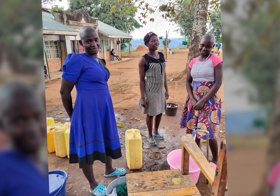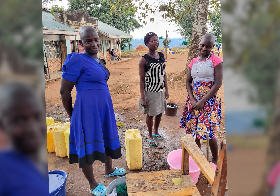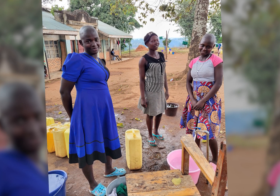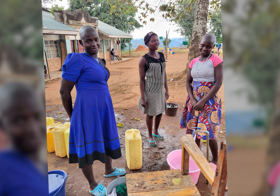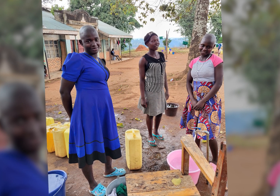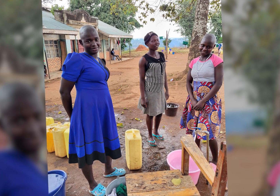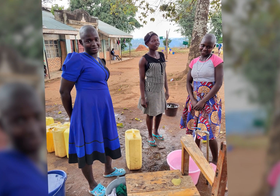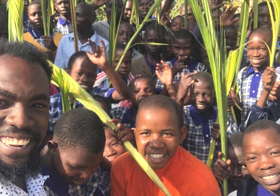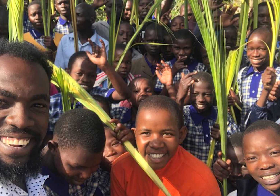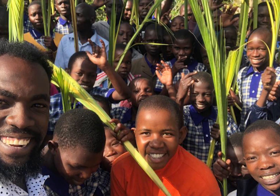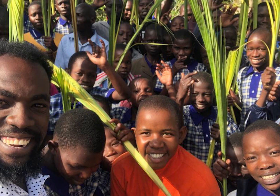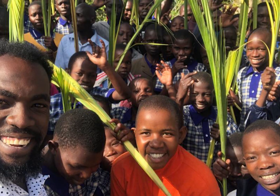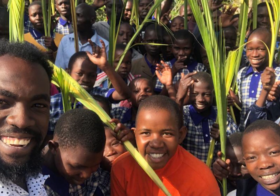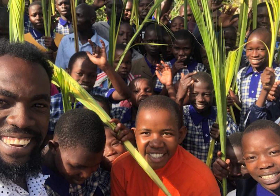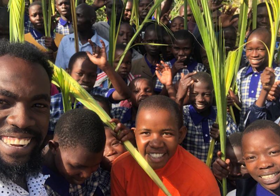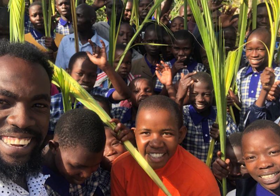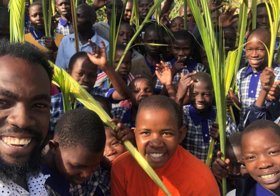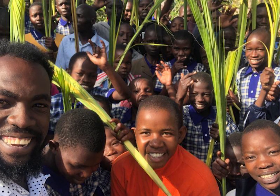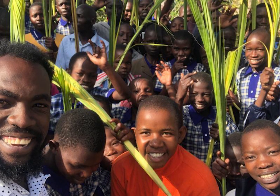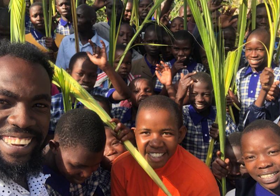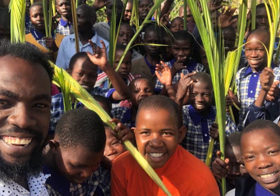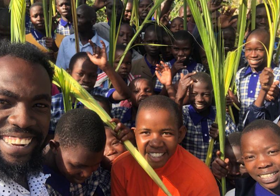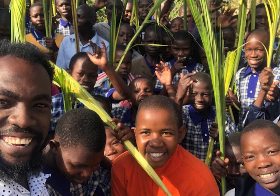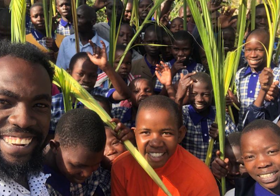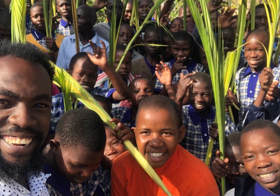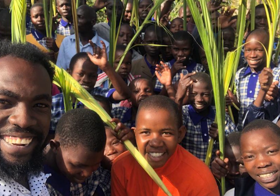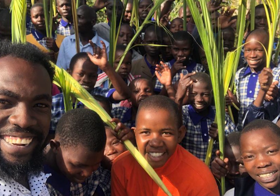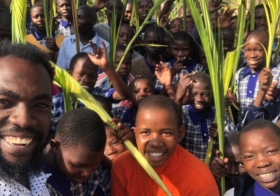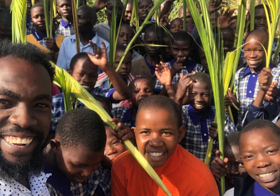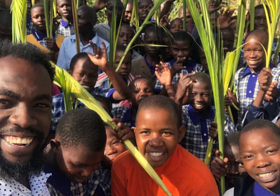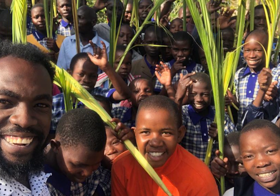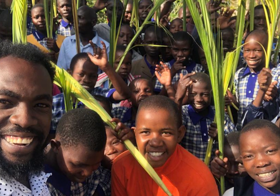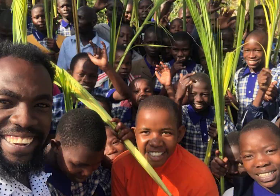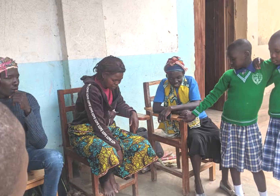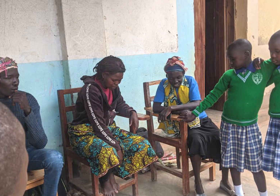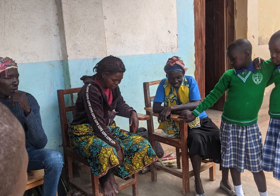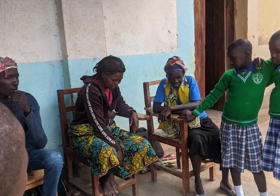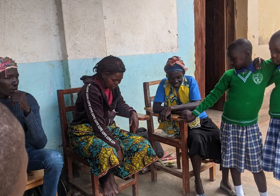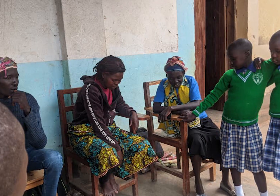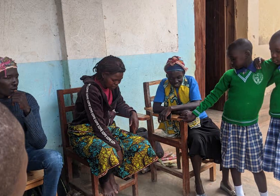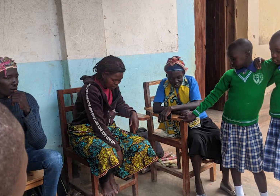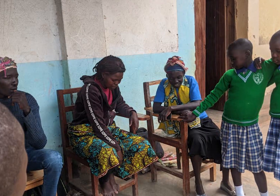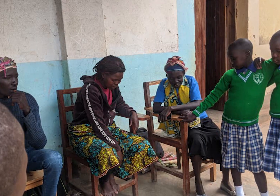of picking some vegetables or making sure they always clean their rooms.